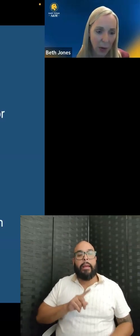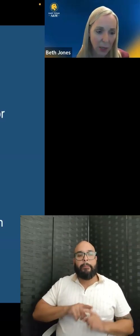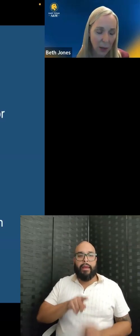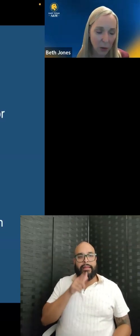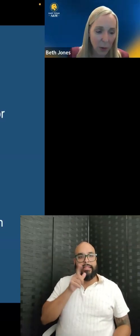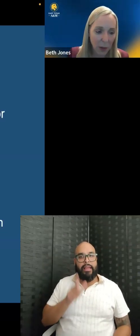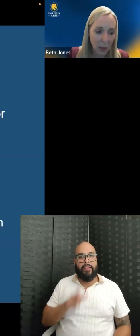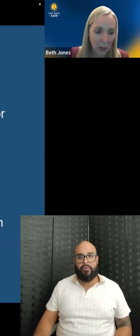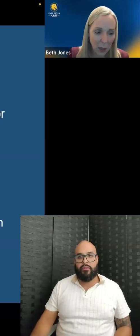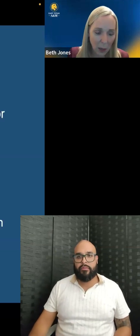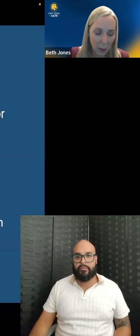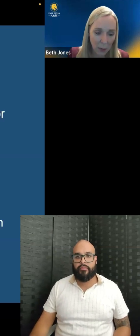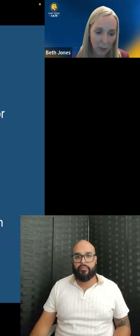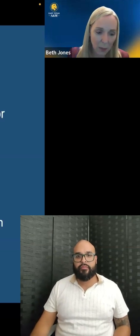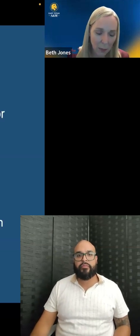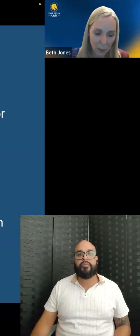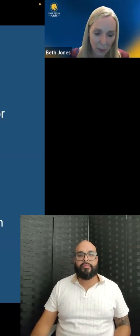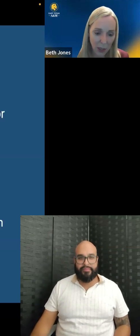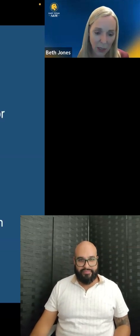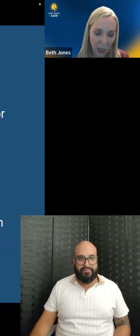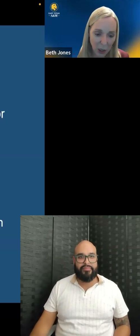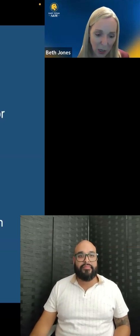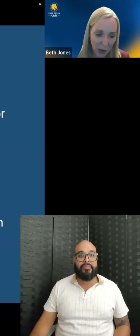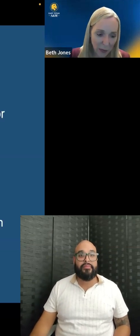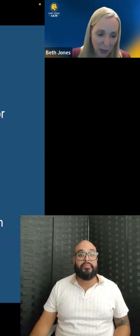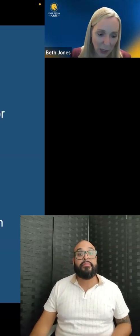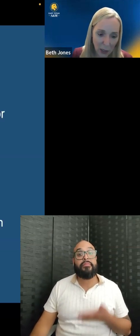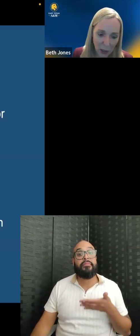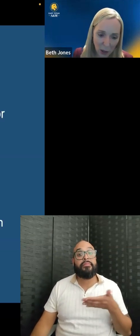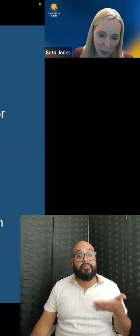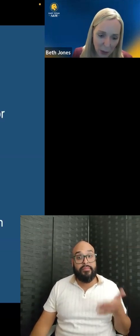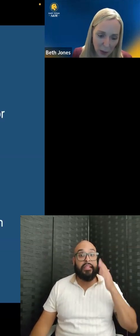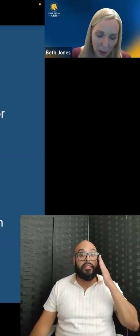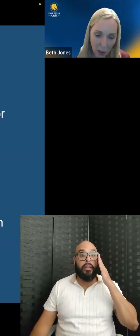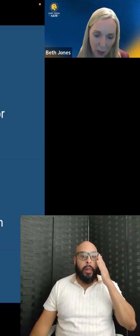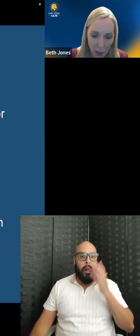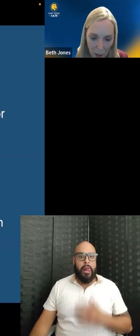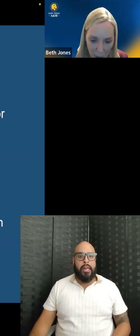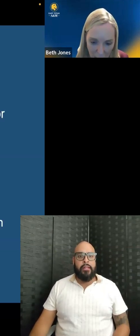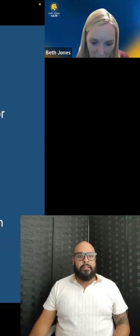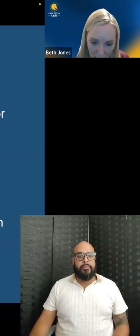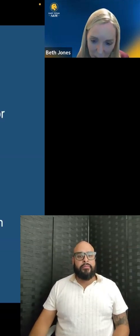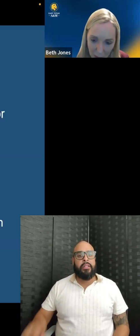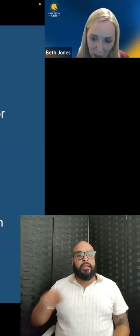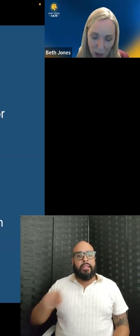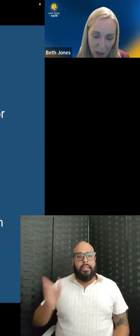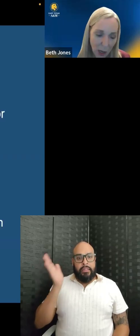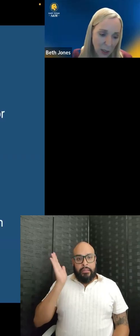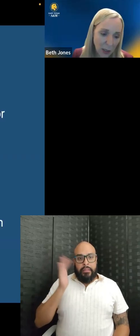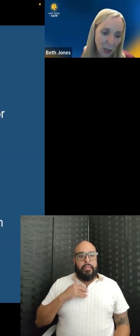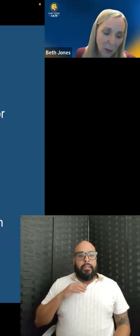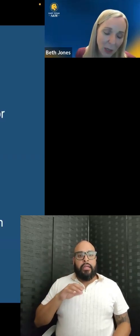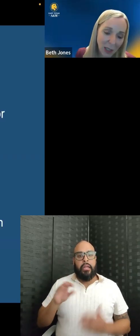All right. And throughout this presentation, I have linked a document that's named APH Guidance Document.